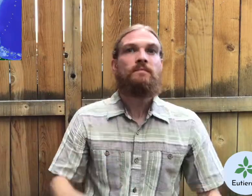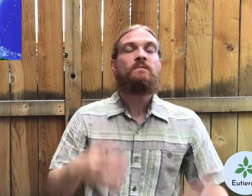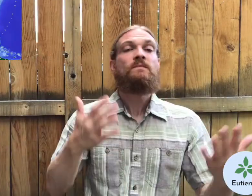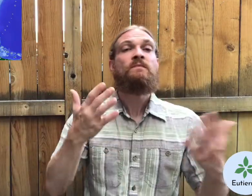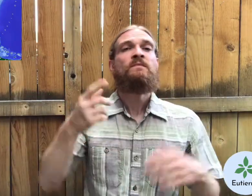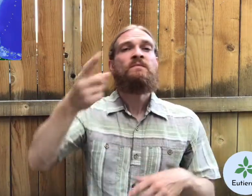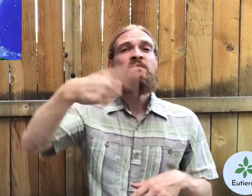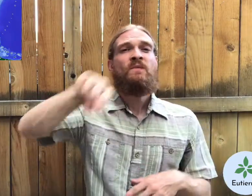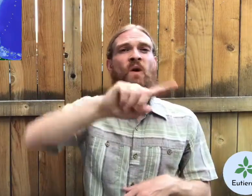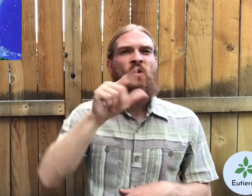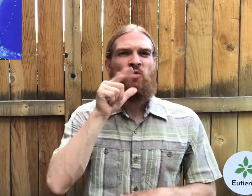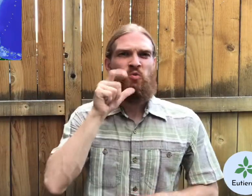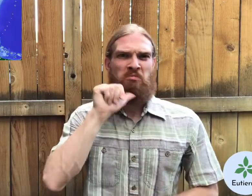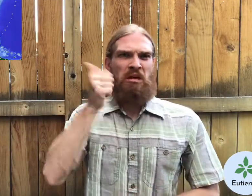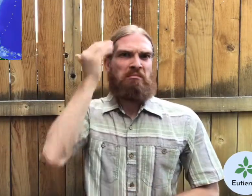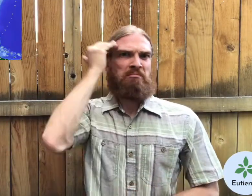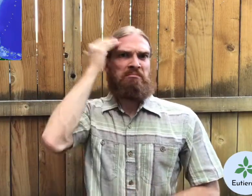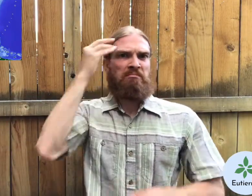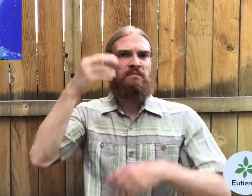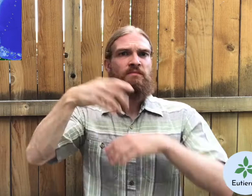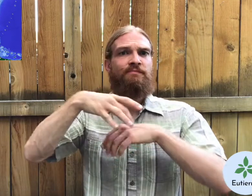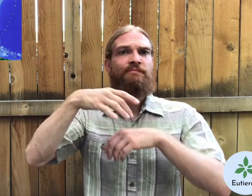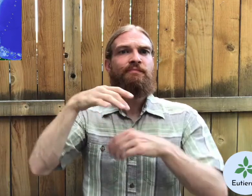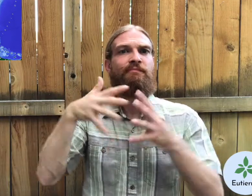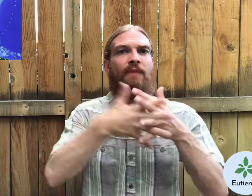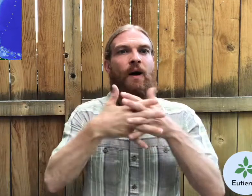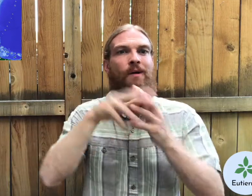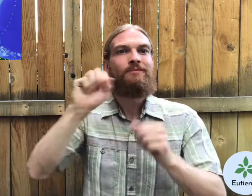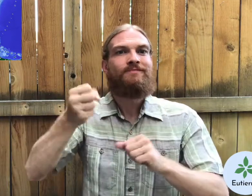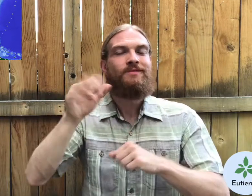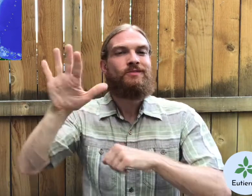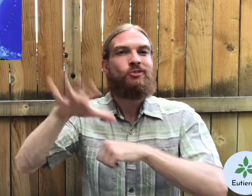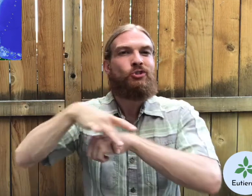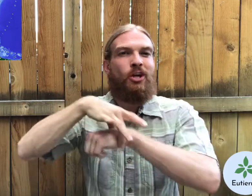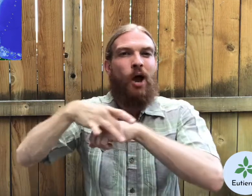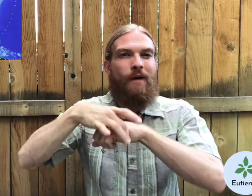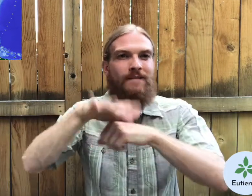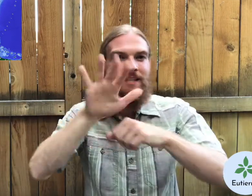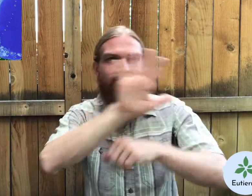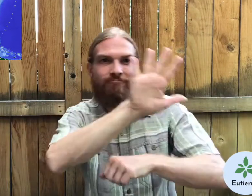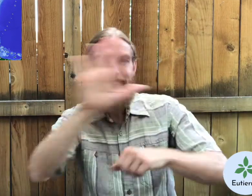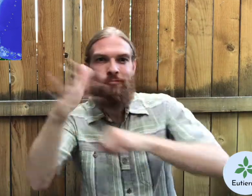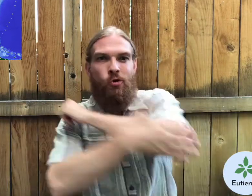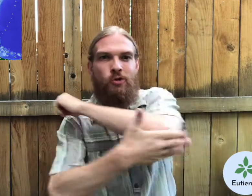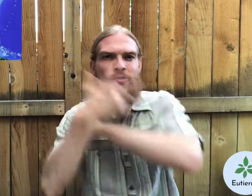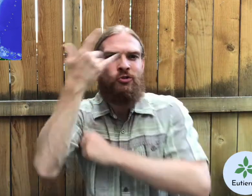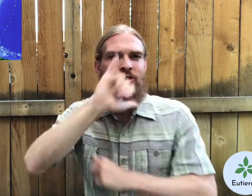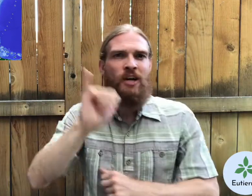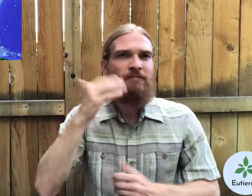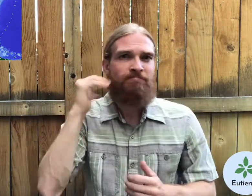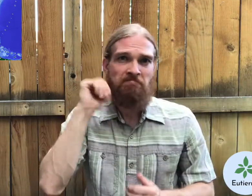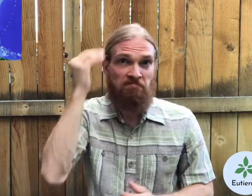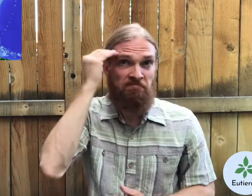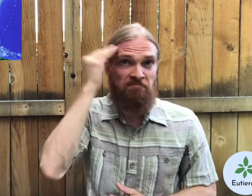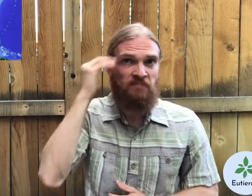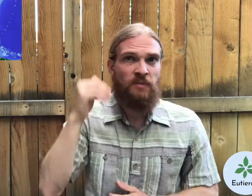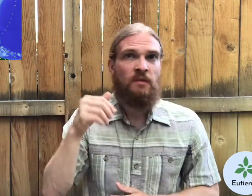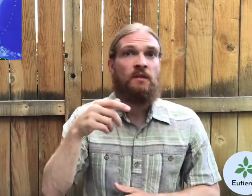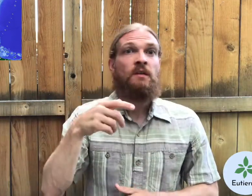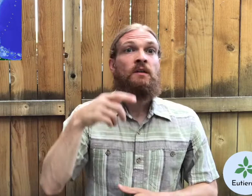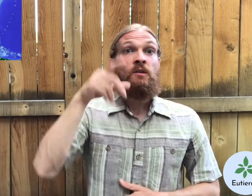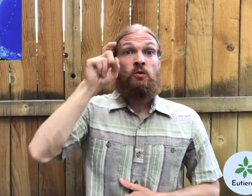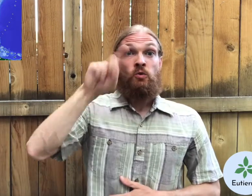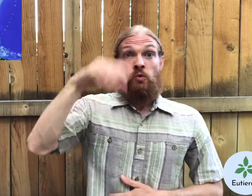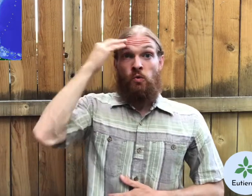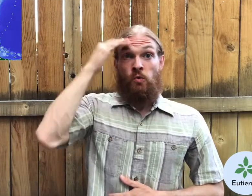Those of you not too familiar with the nation's geography should know that